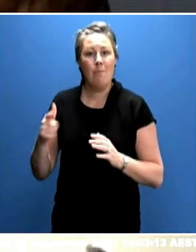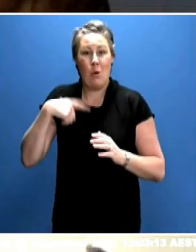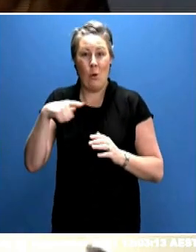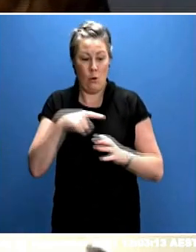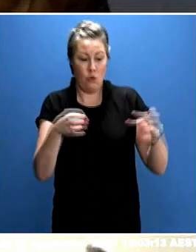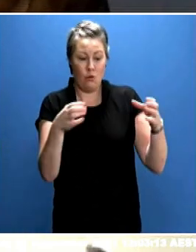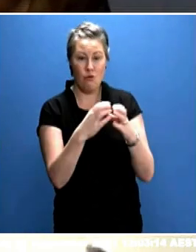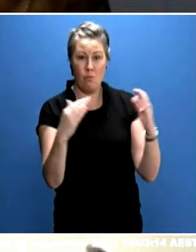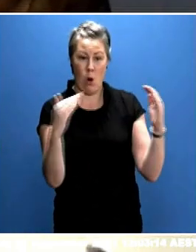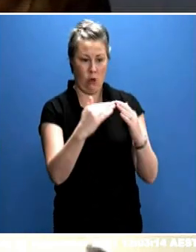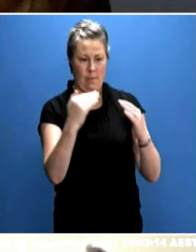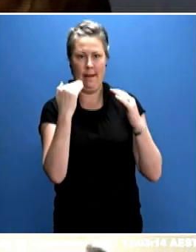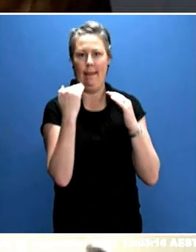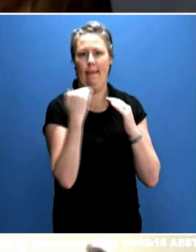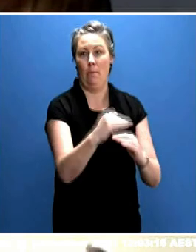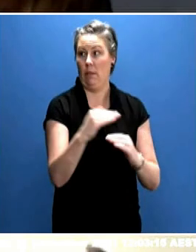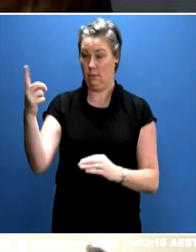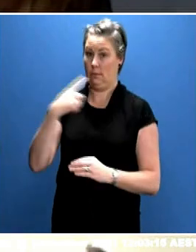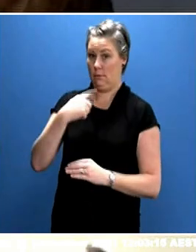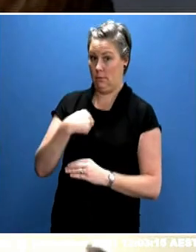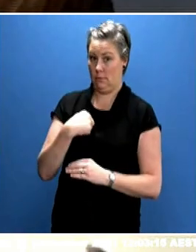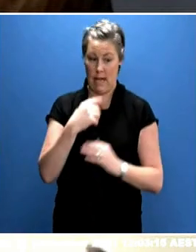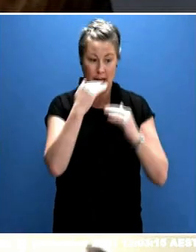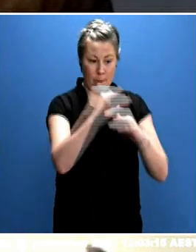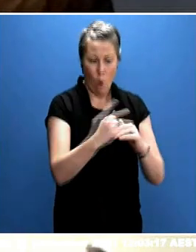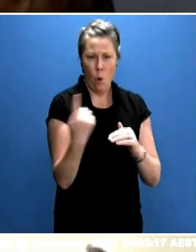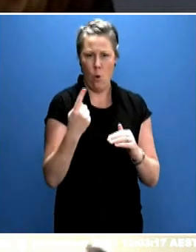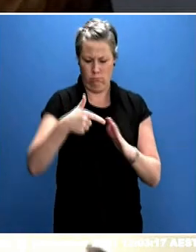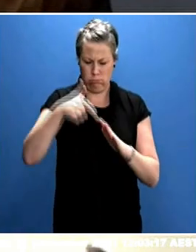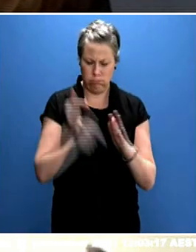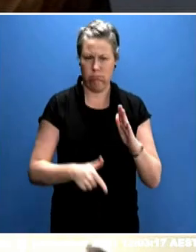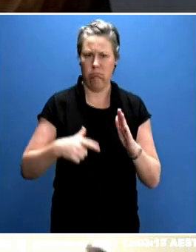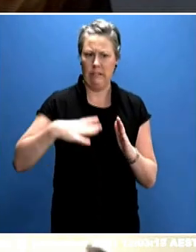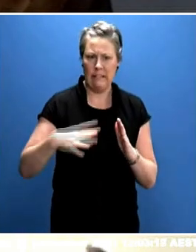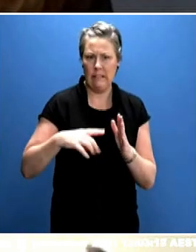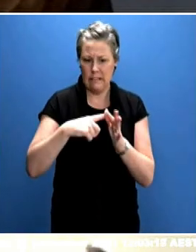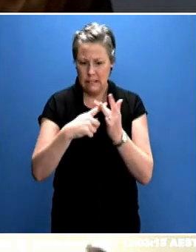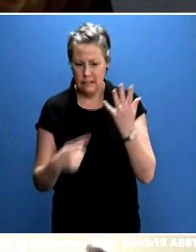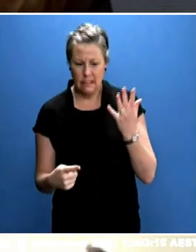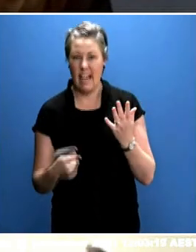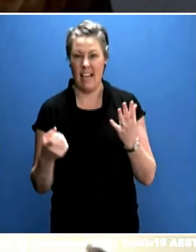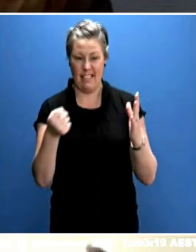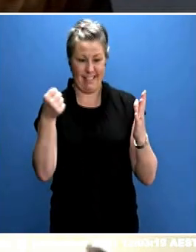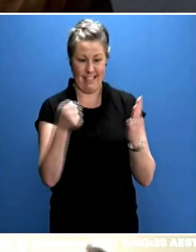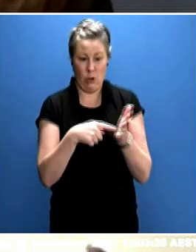they've got limited placements for kids with complex needs and so they end up literally in the too-hard basket.